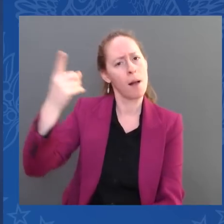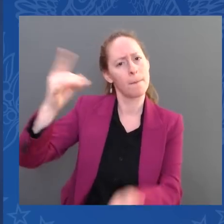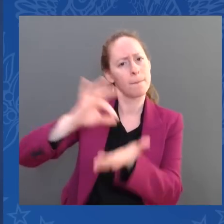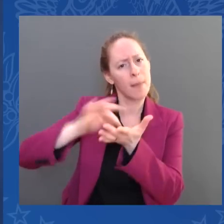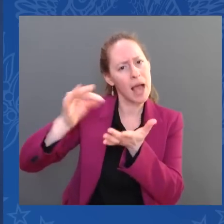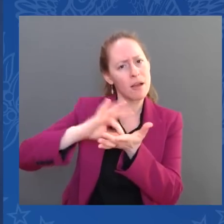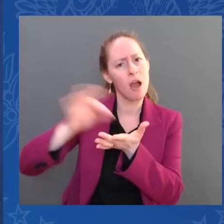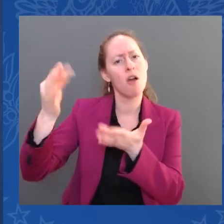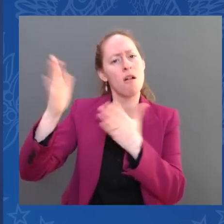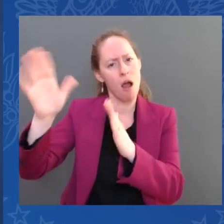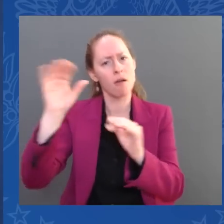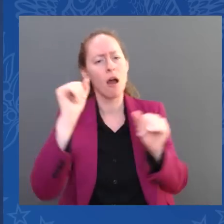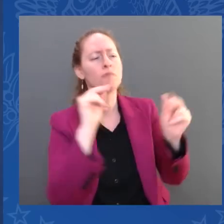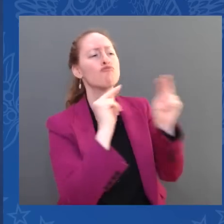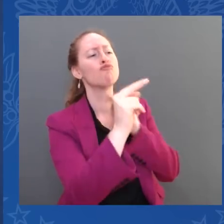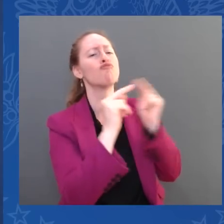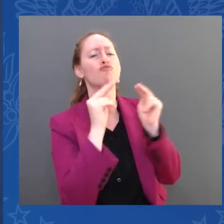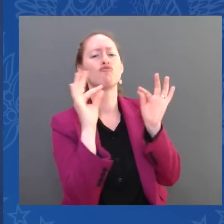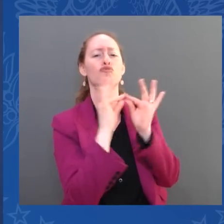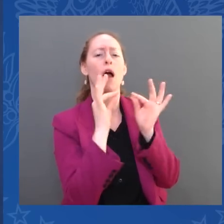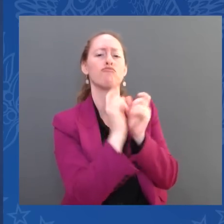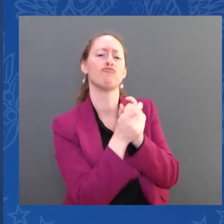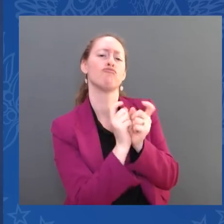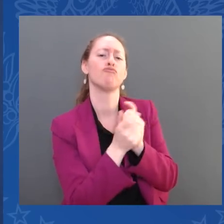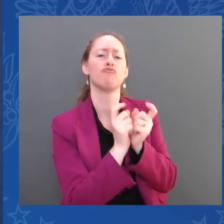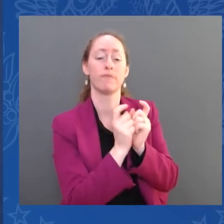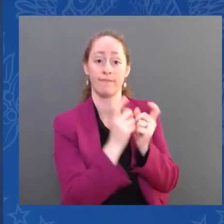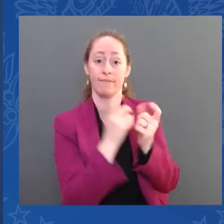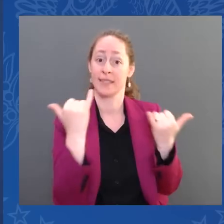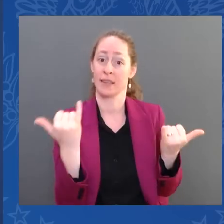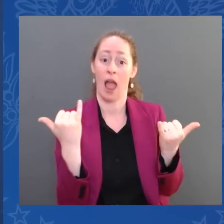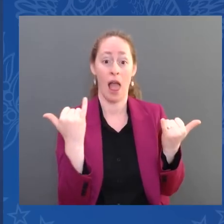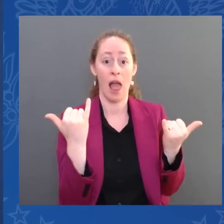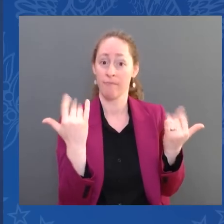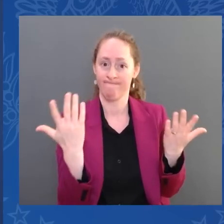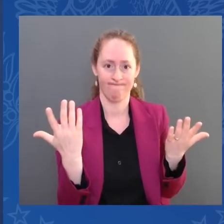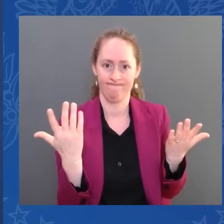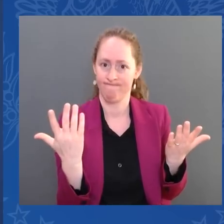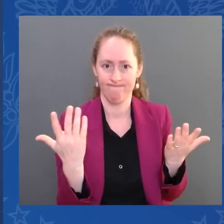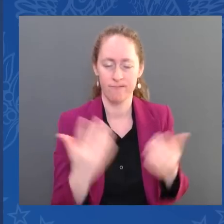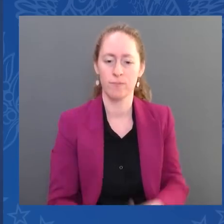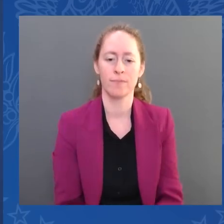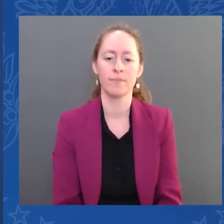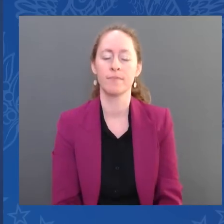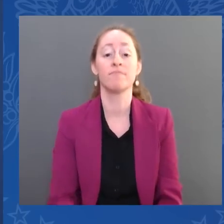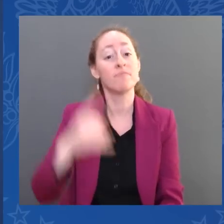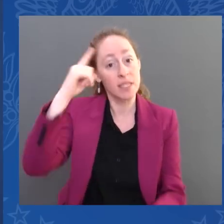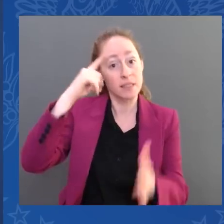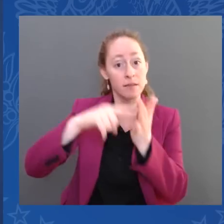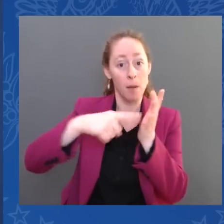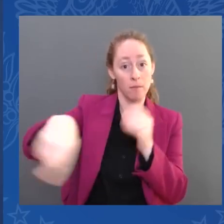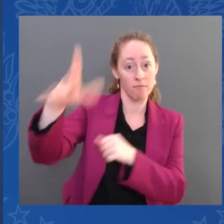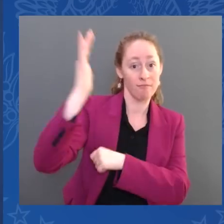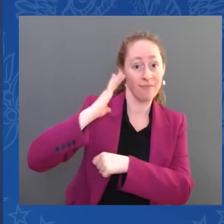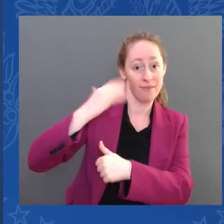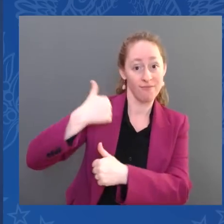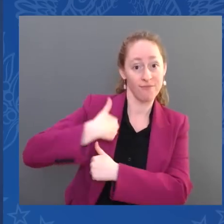more than X amount of dollars for your insulin." Well, they can decide not to sell it all -- or they can sell it at the price that the government says